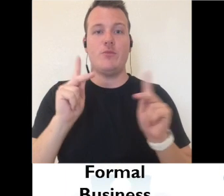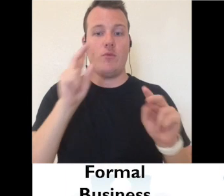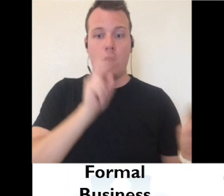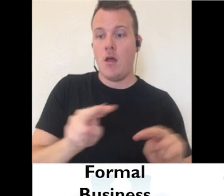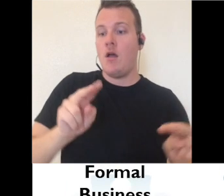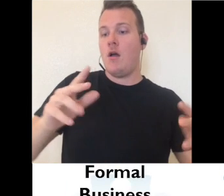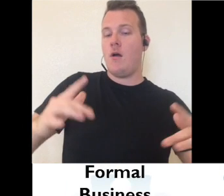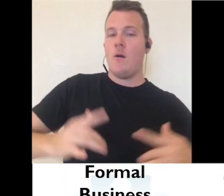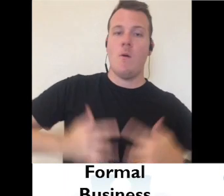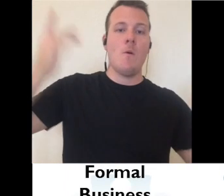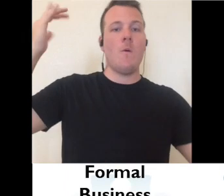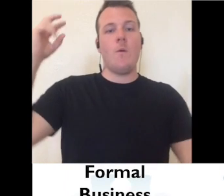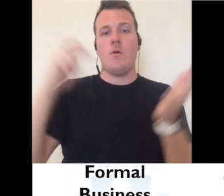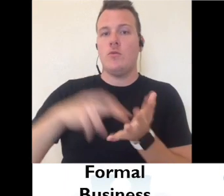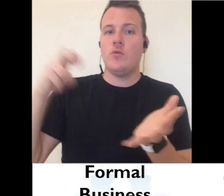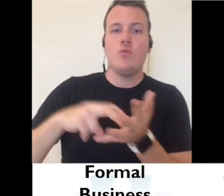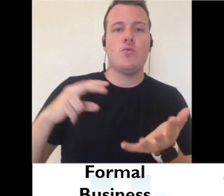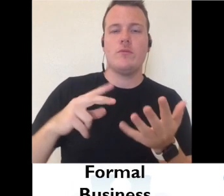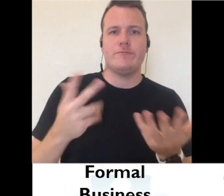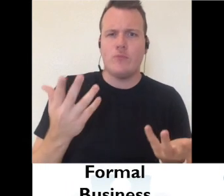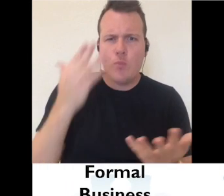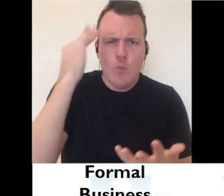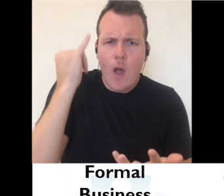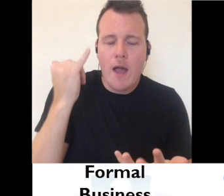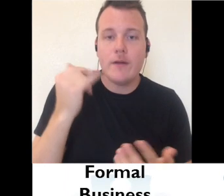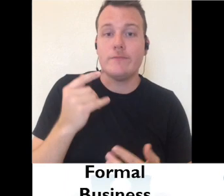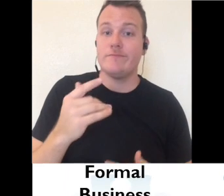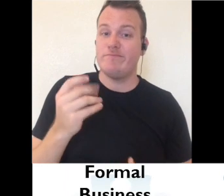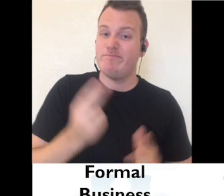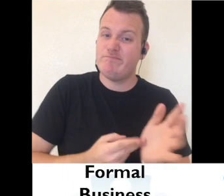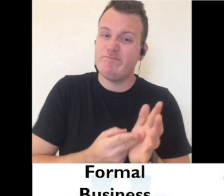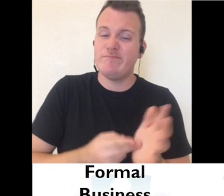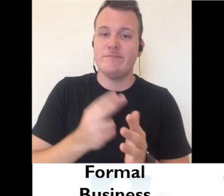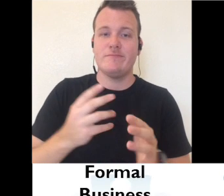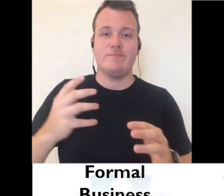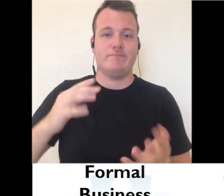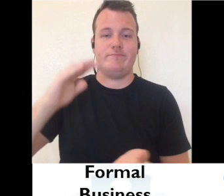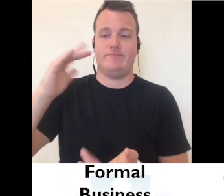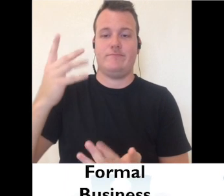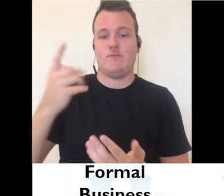pages my understanding is that the Boeing business plan for the whole